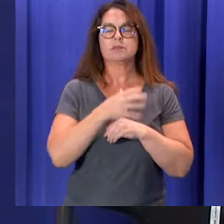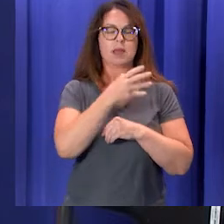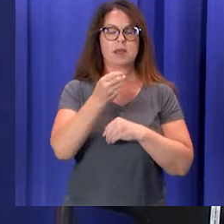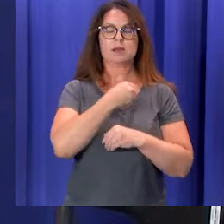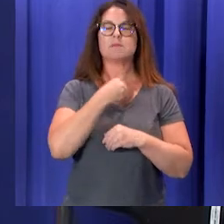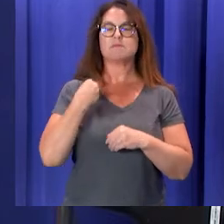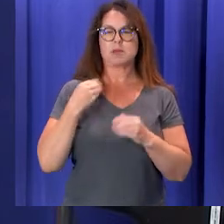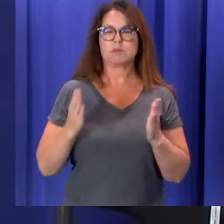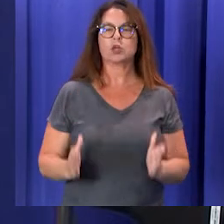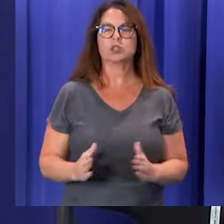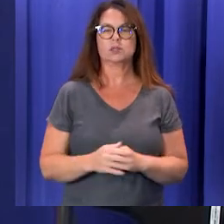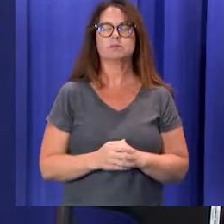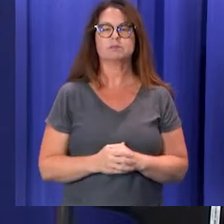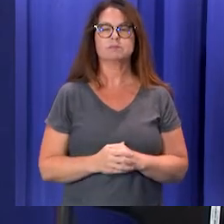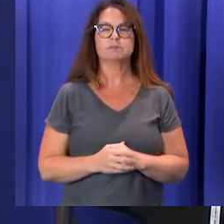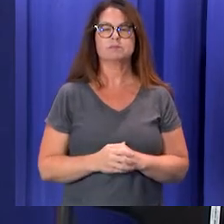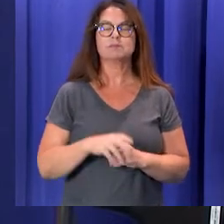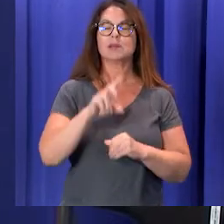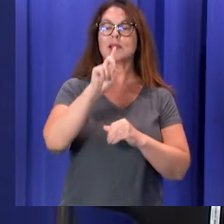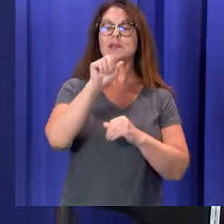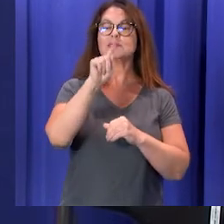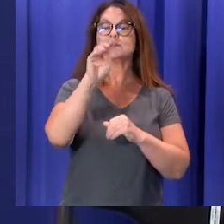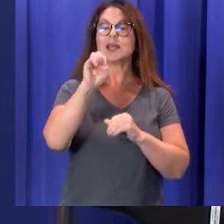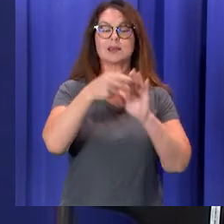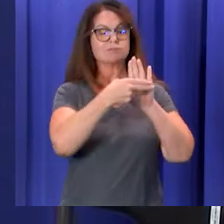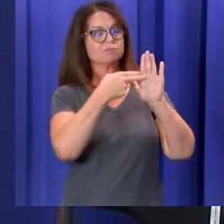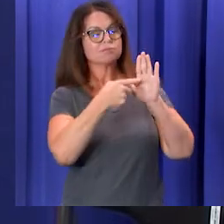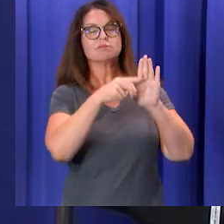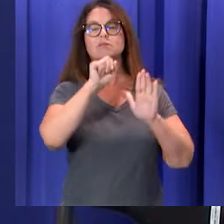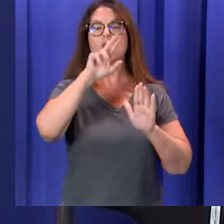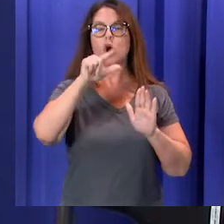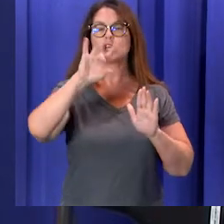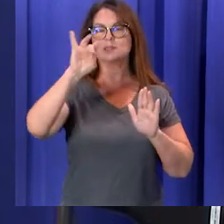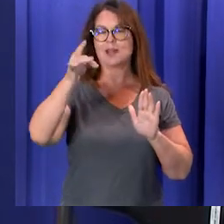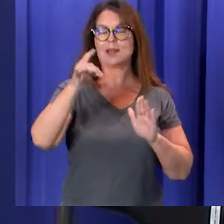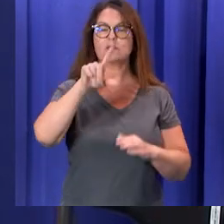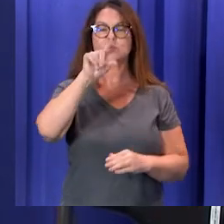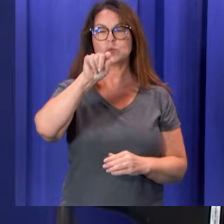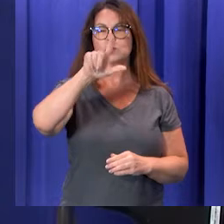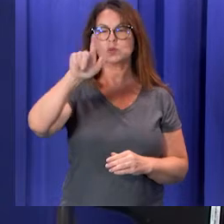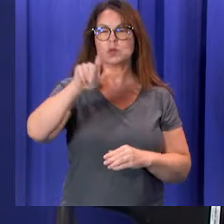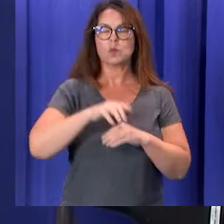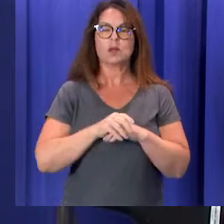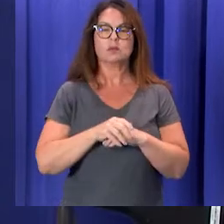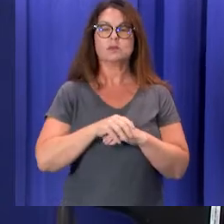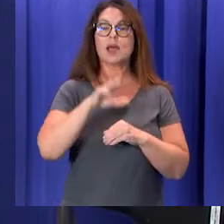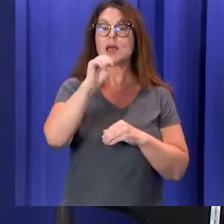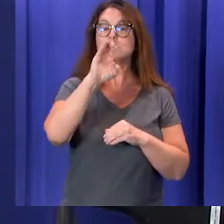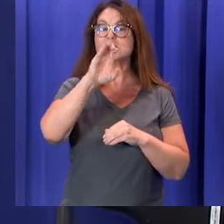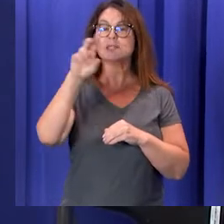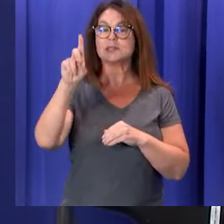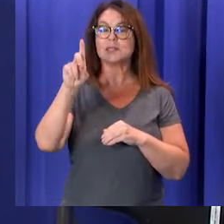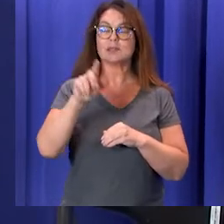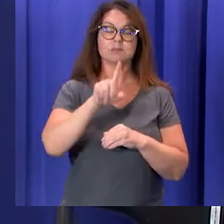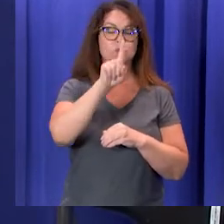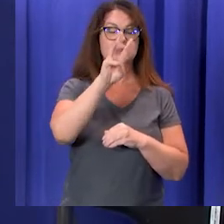Minnesota Council on Disability. 1600 University Avenue West, Suite Eight,